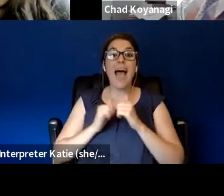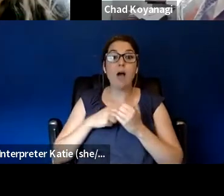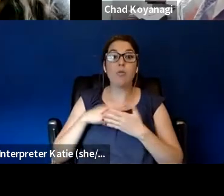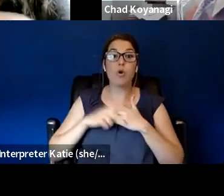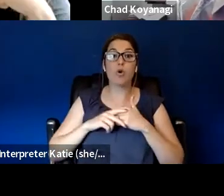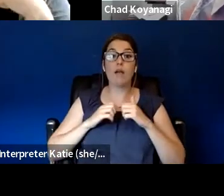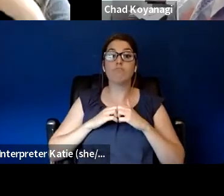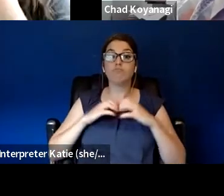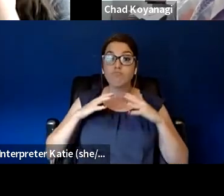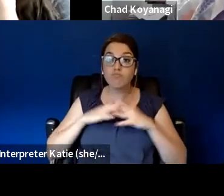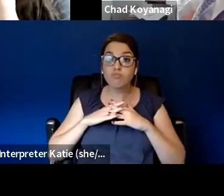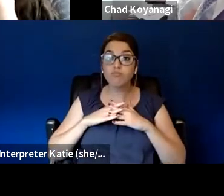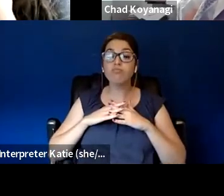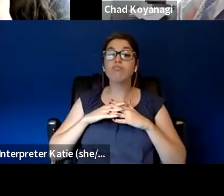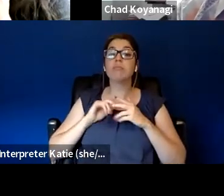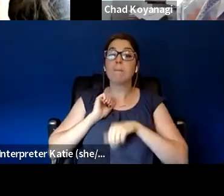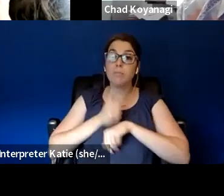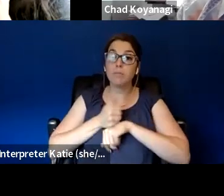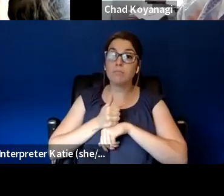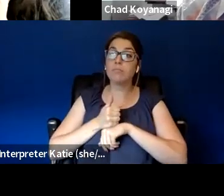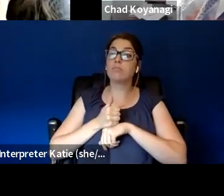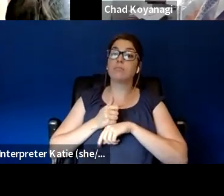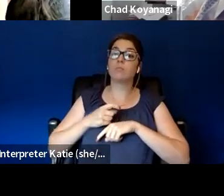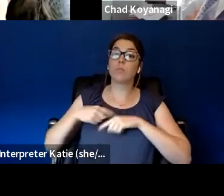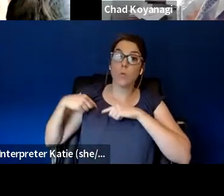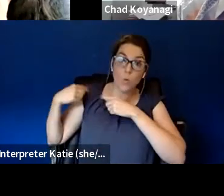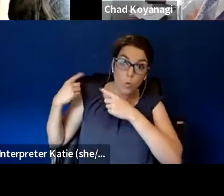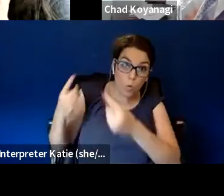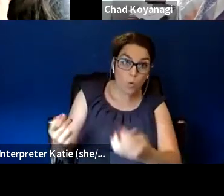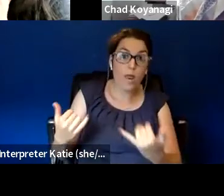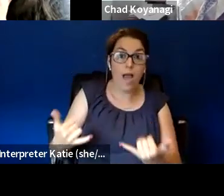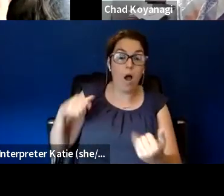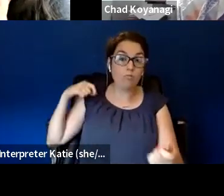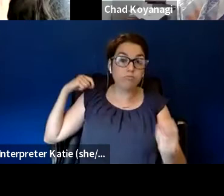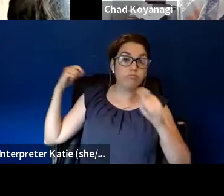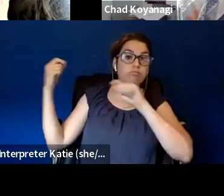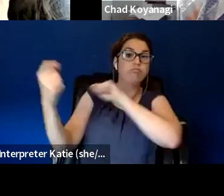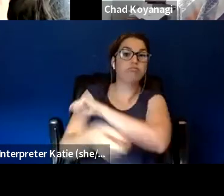And the varying differences as far as funding streams.